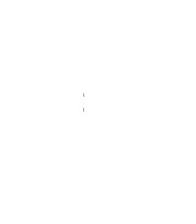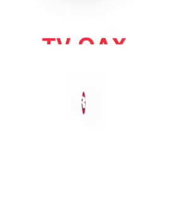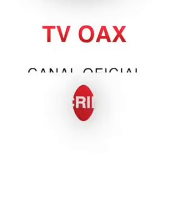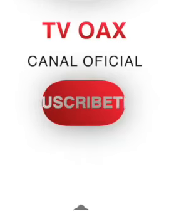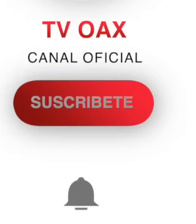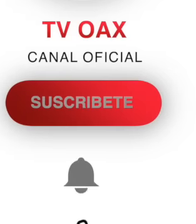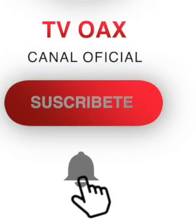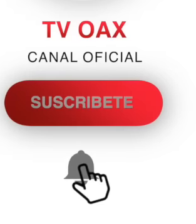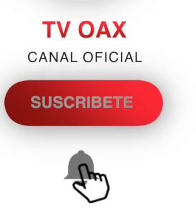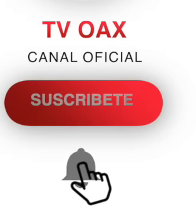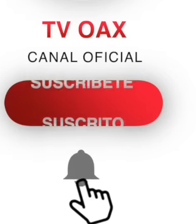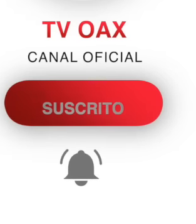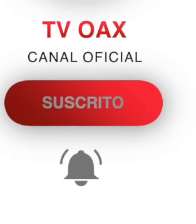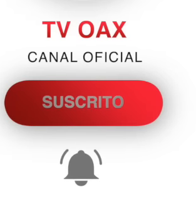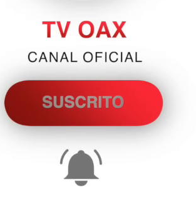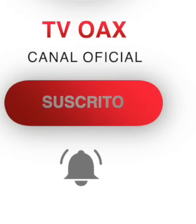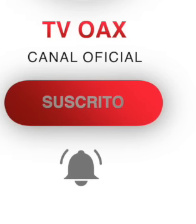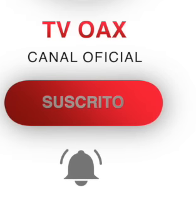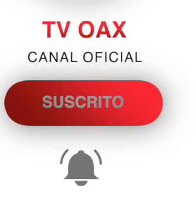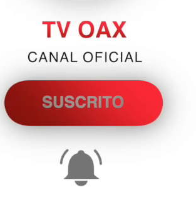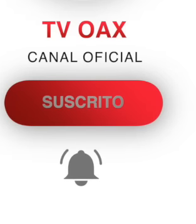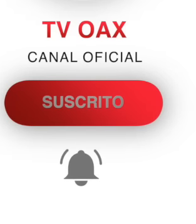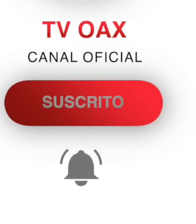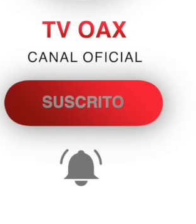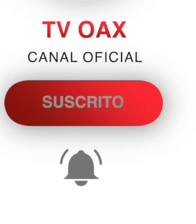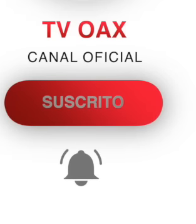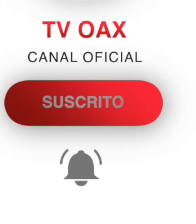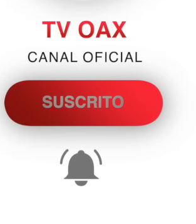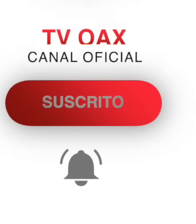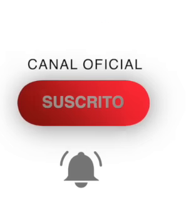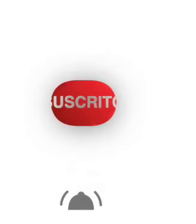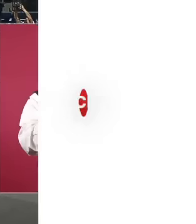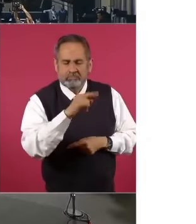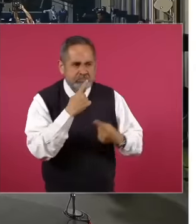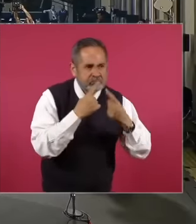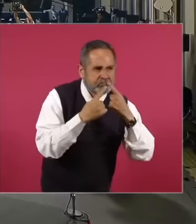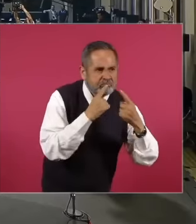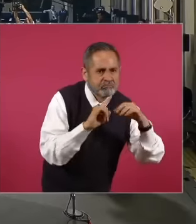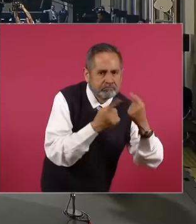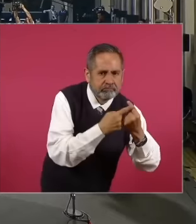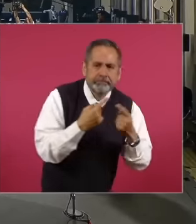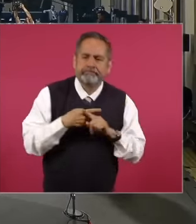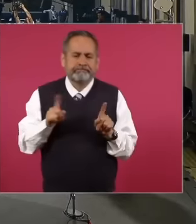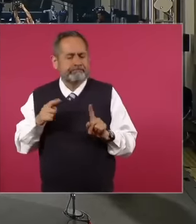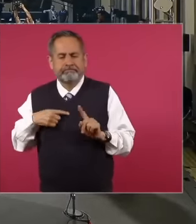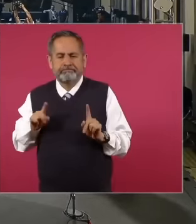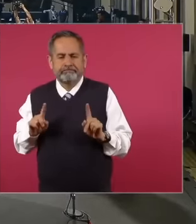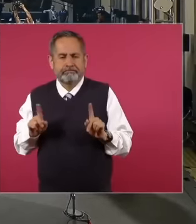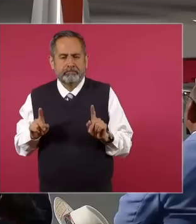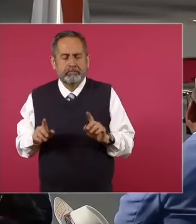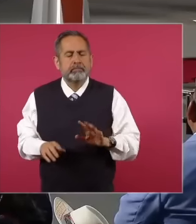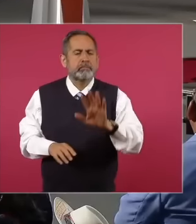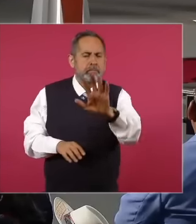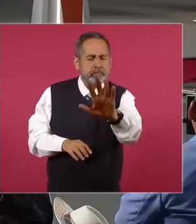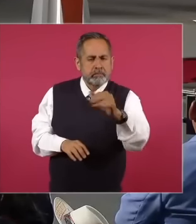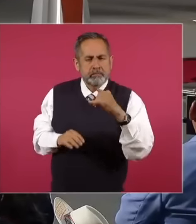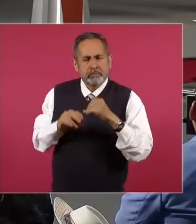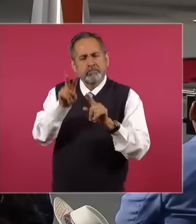that he can see this, yes, but in the face of this vision. Let's say pragmatic where you say that you did not